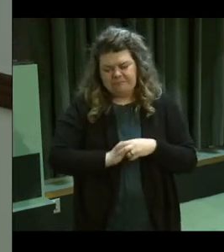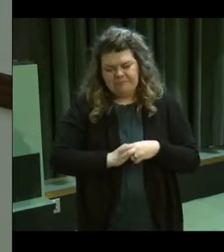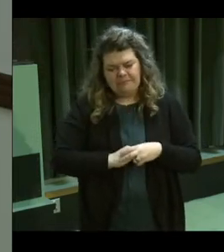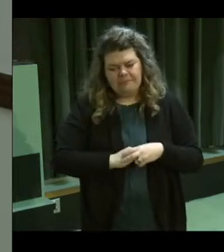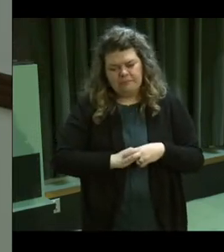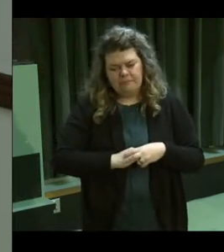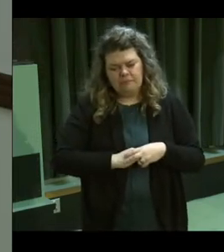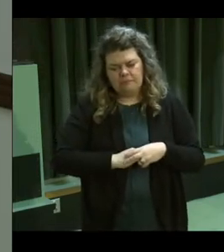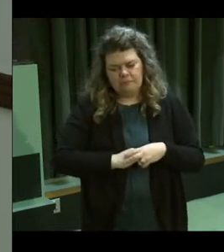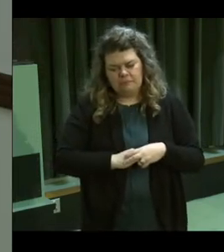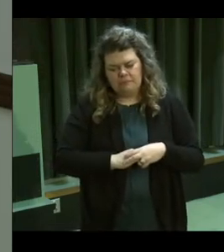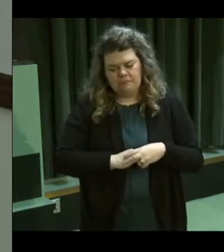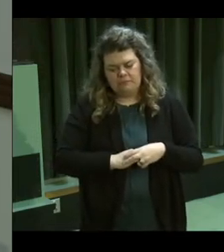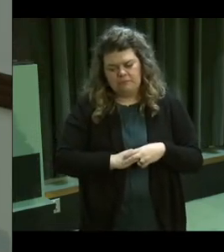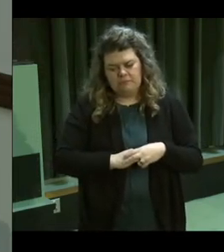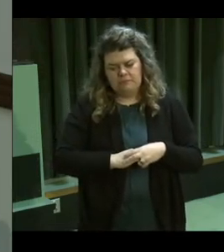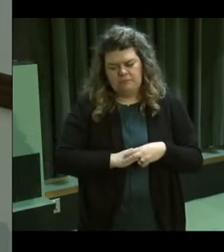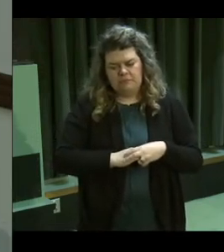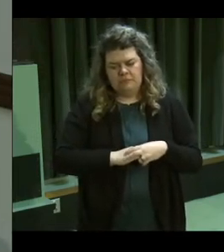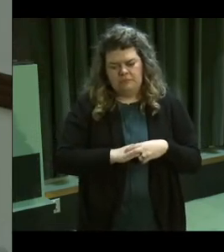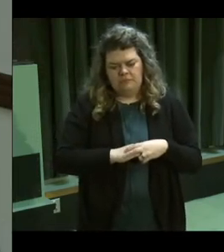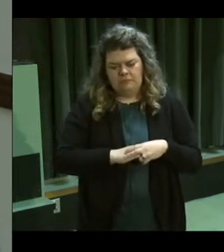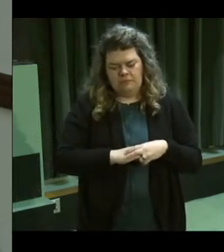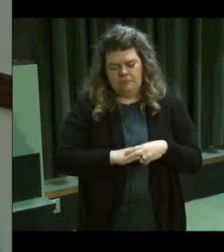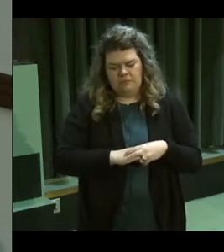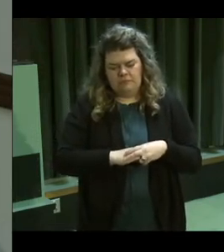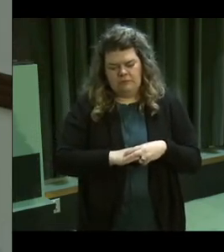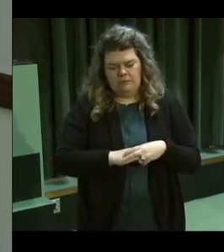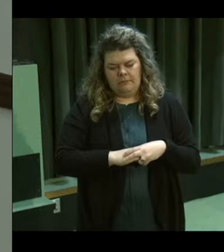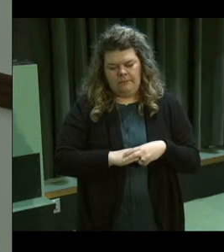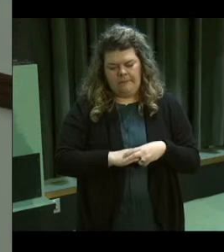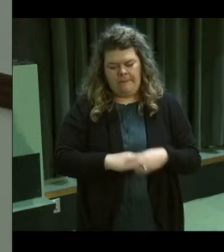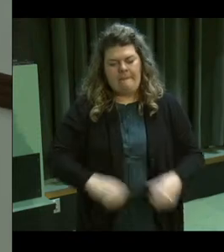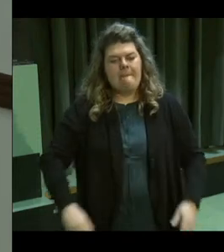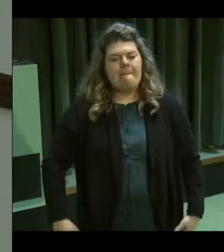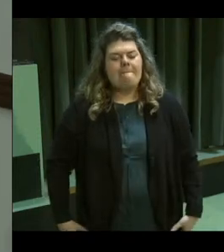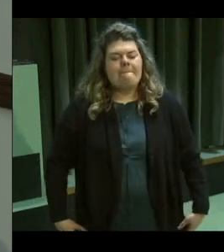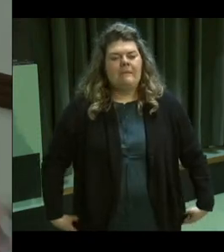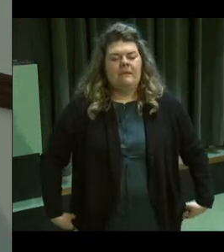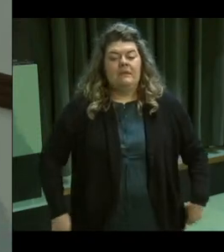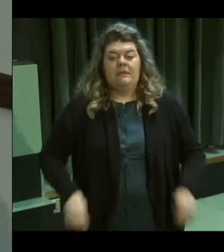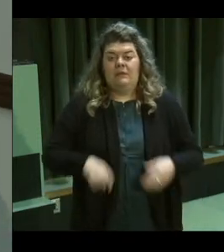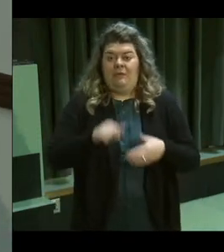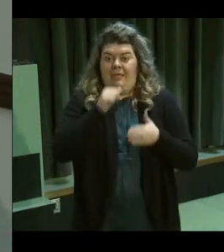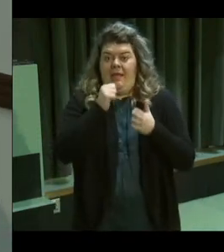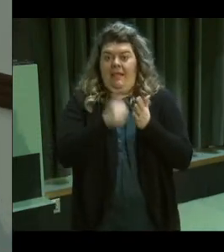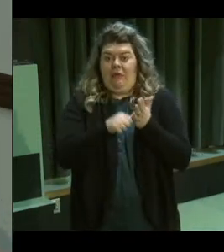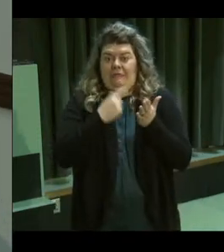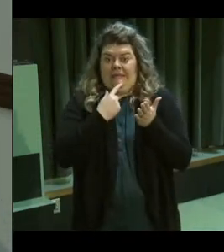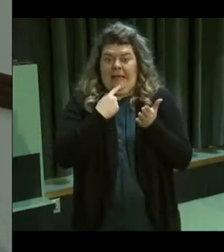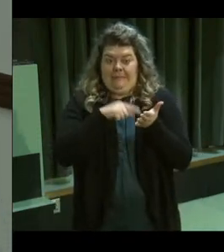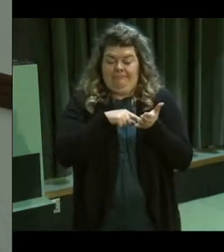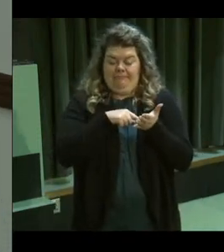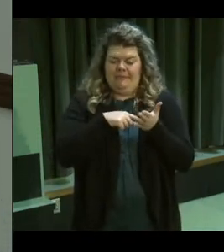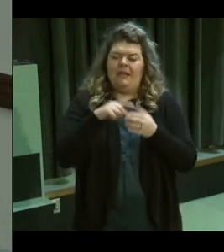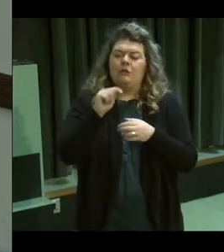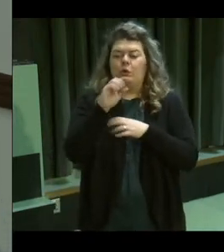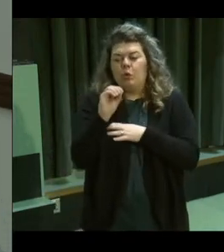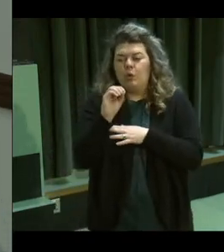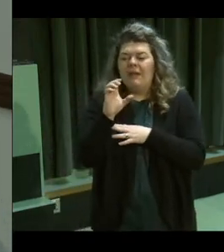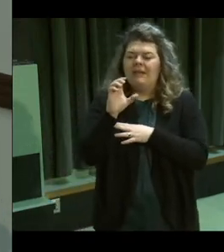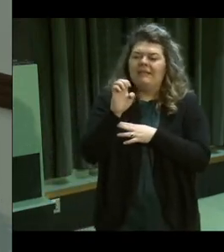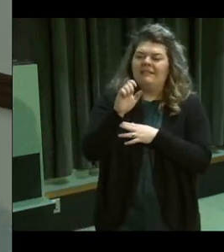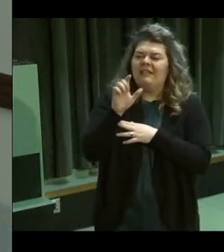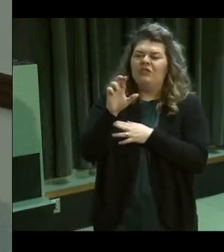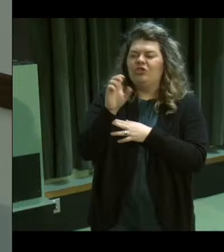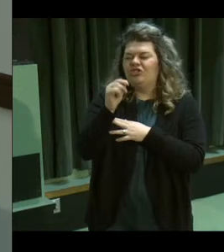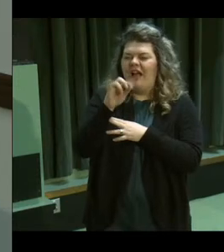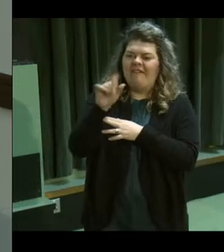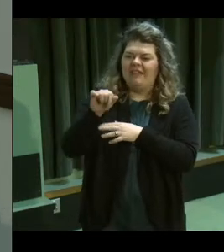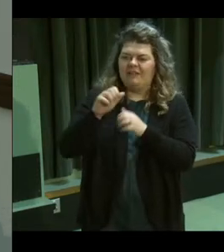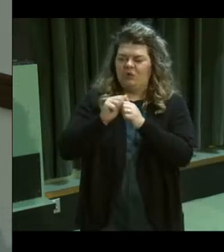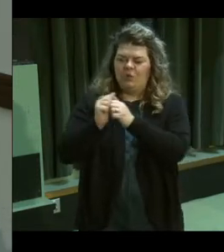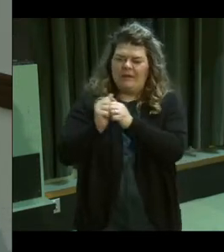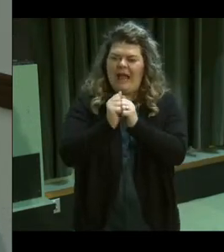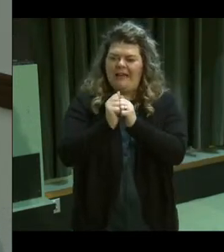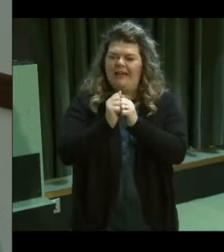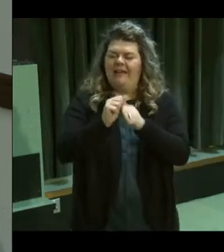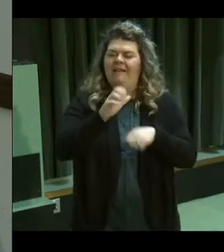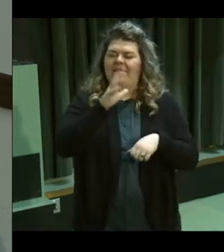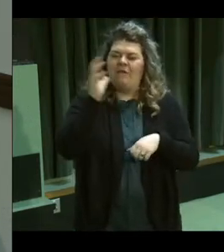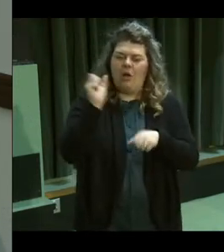first. So it says to Cesar